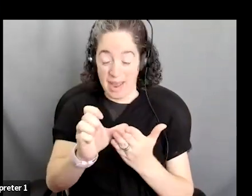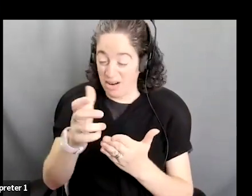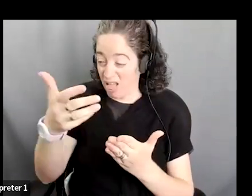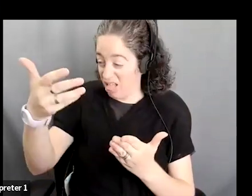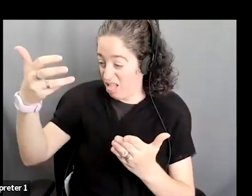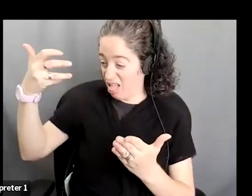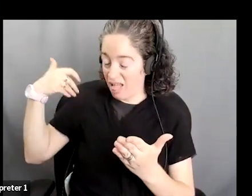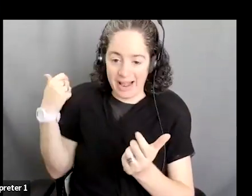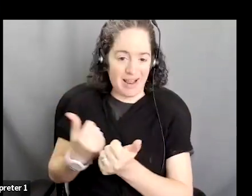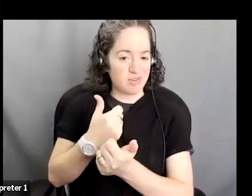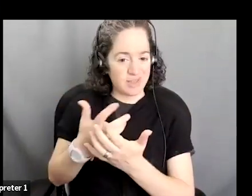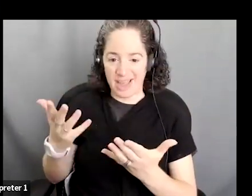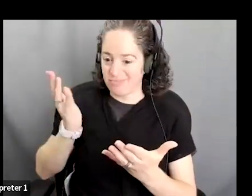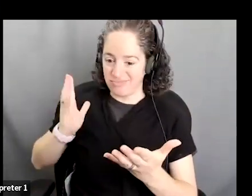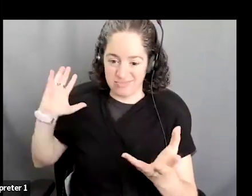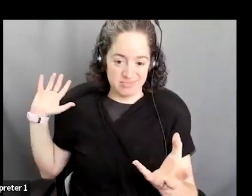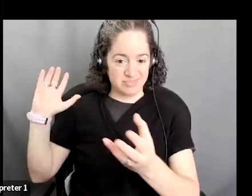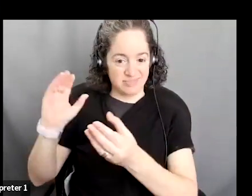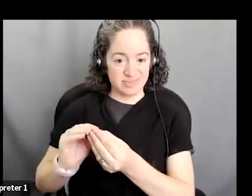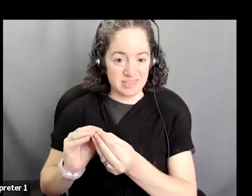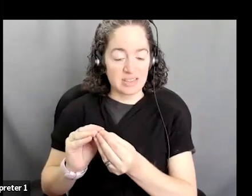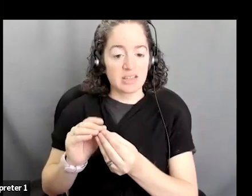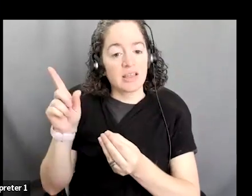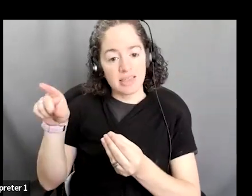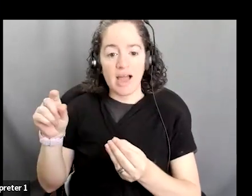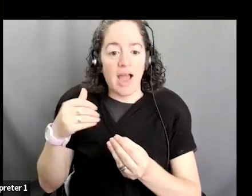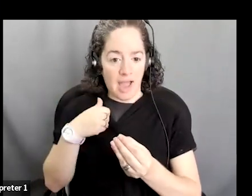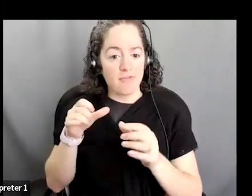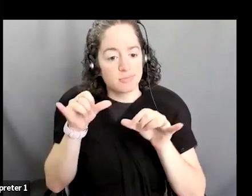that they've been on previously have a specific pattern that they're accustomed to.